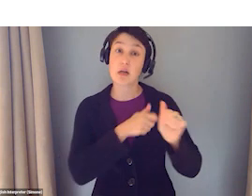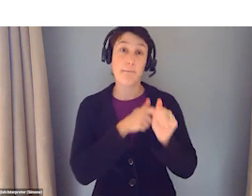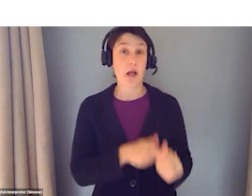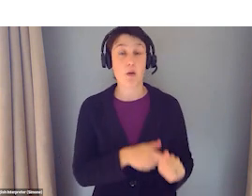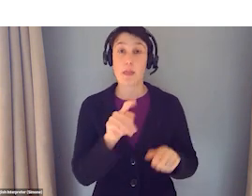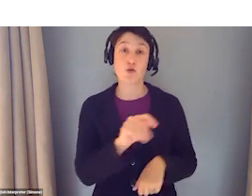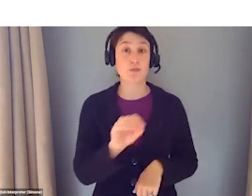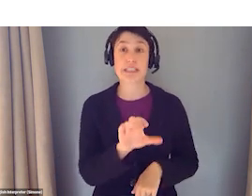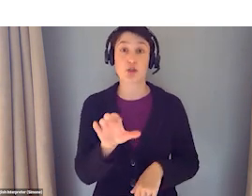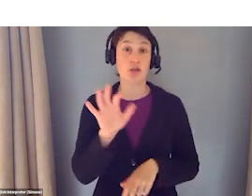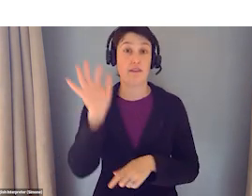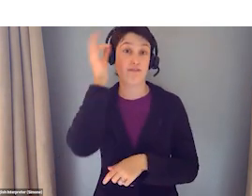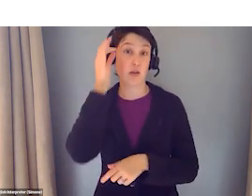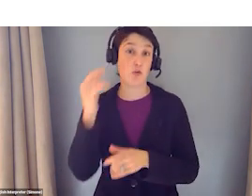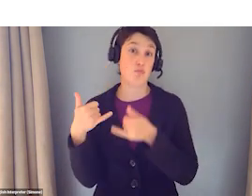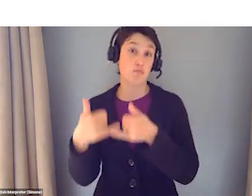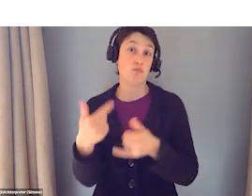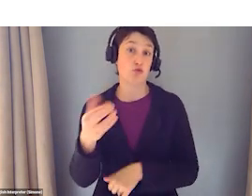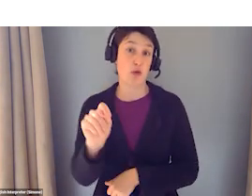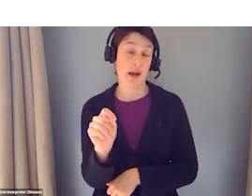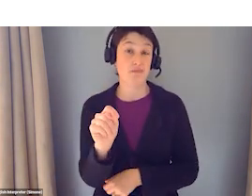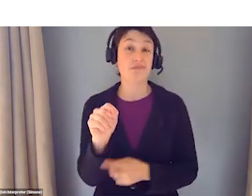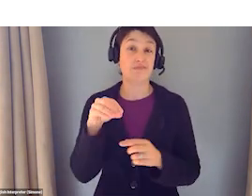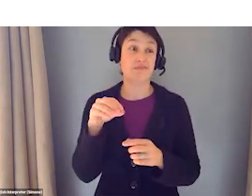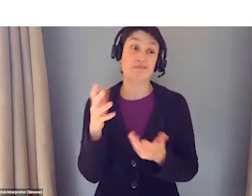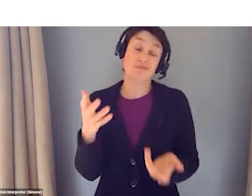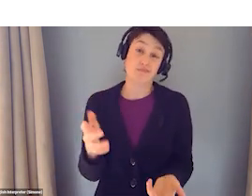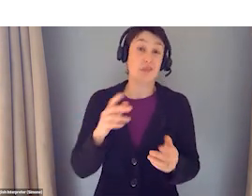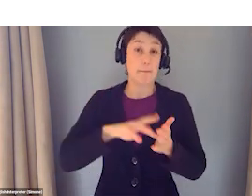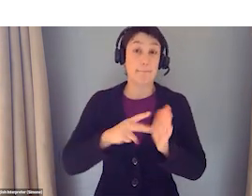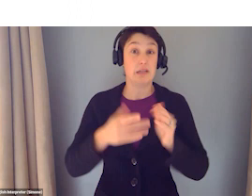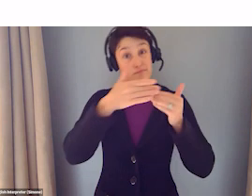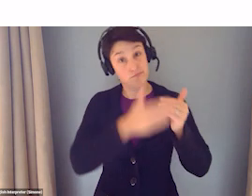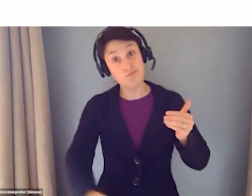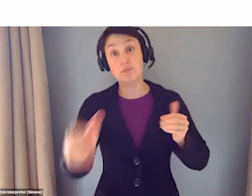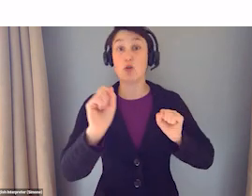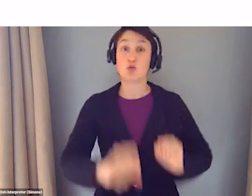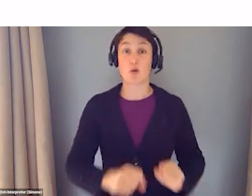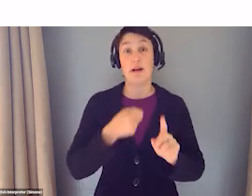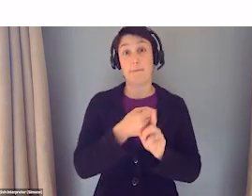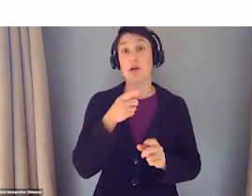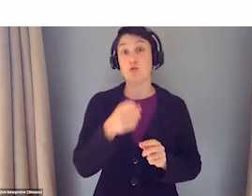And in theory it could affect you receiving any new grants. And it is reported by the awardee organization.